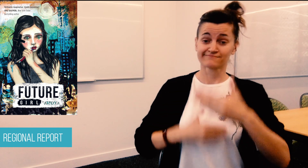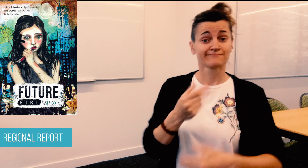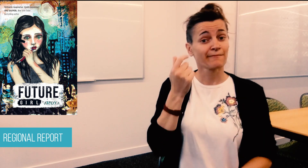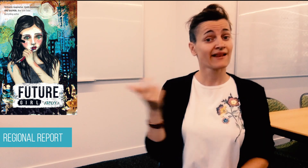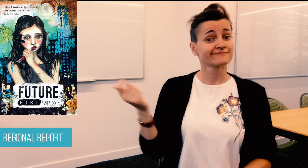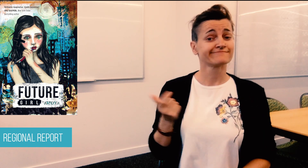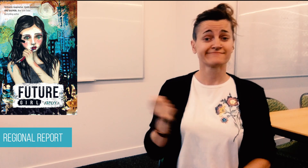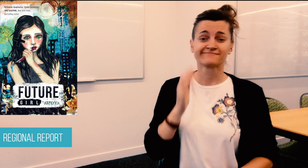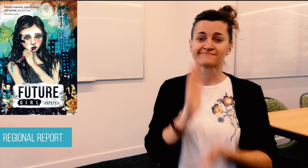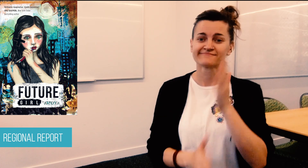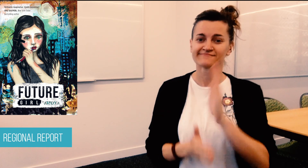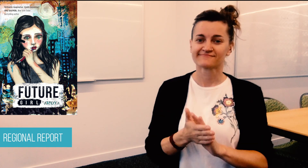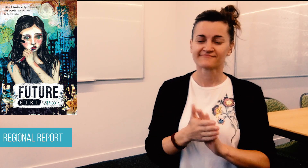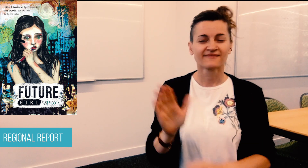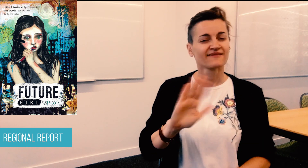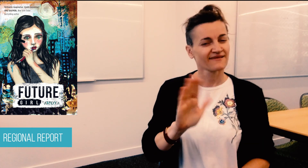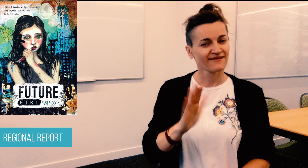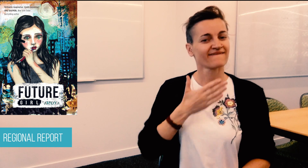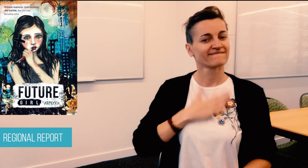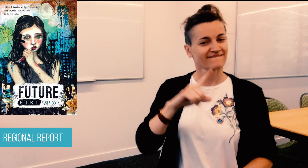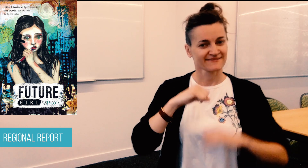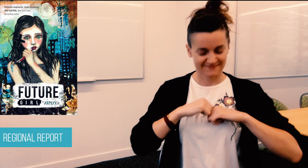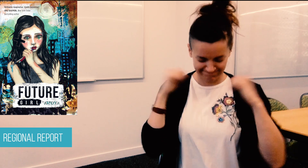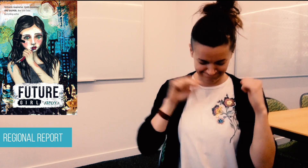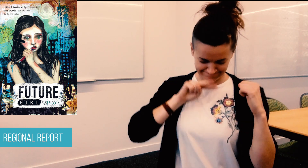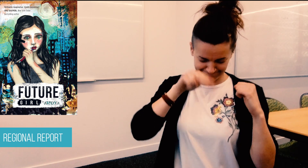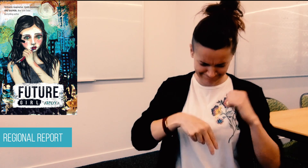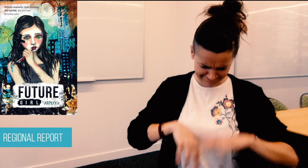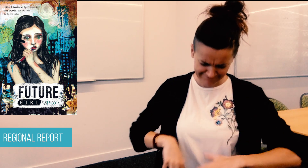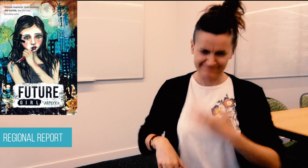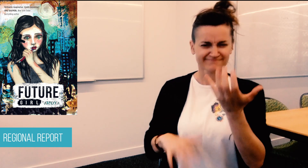is meaningful to them. Don’t just work for money,